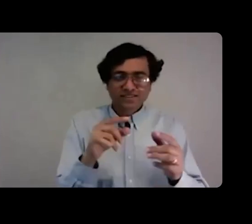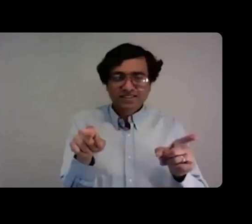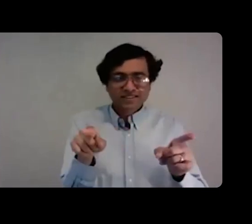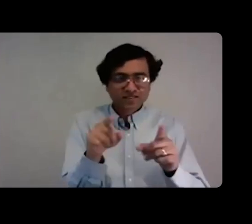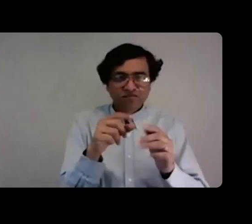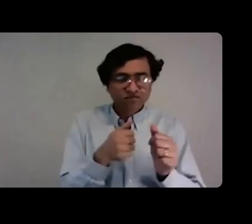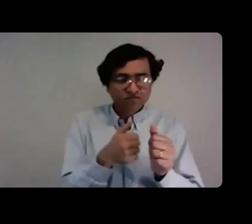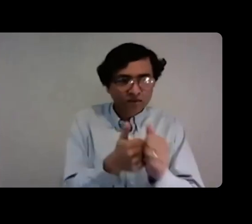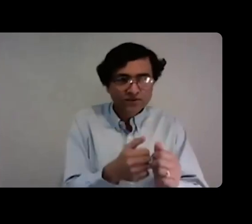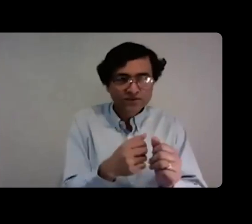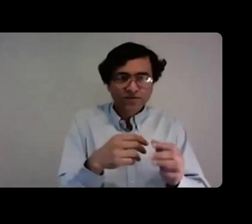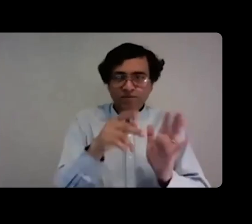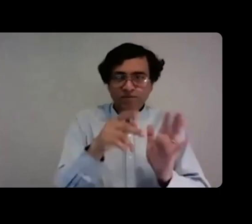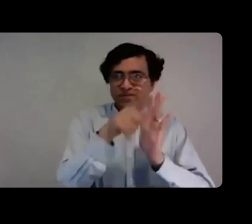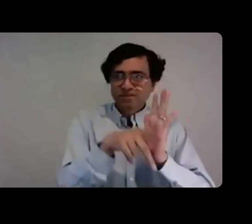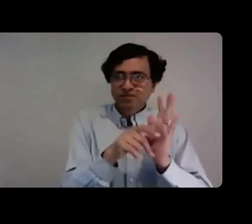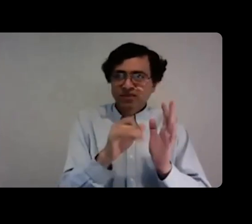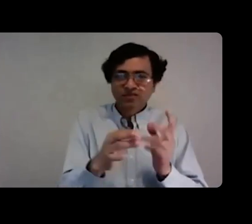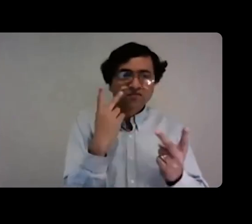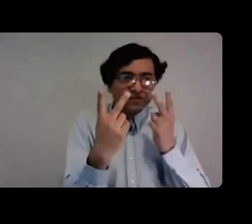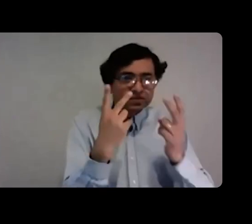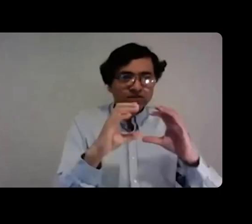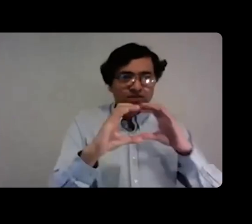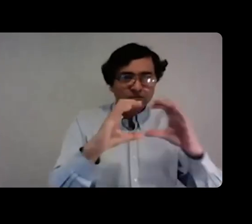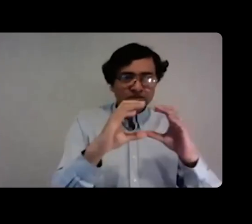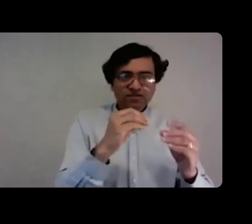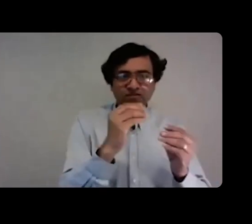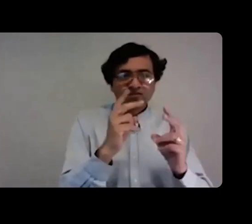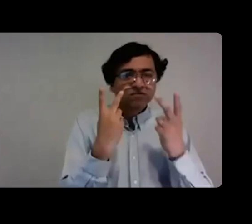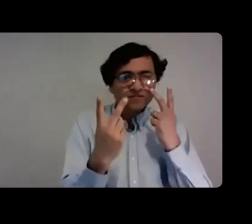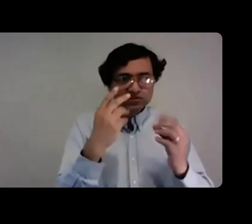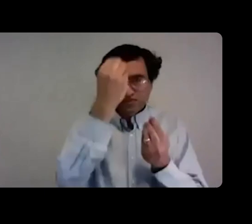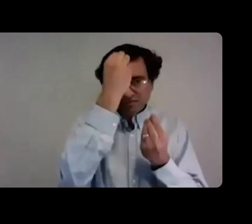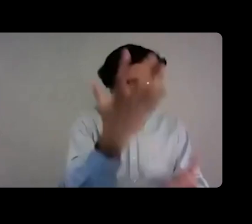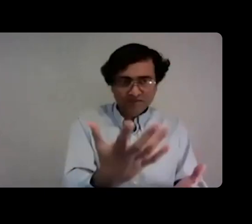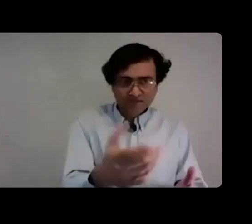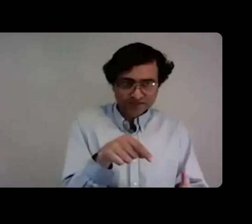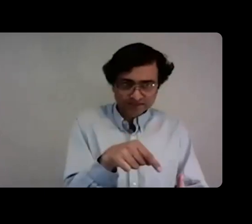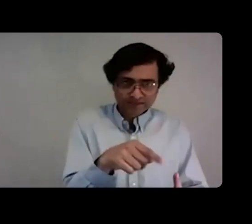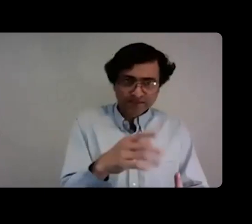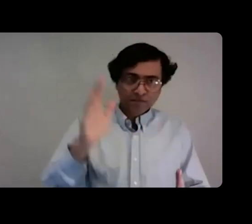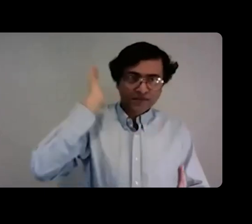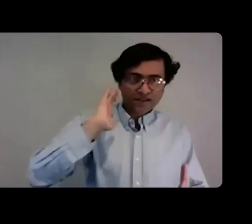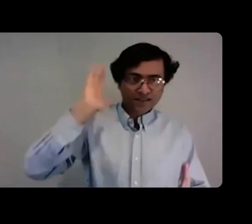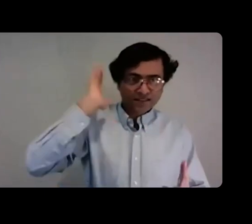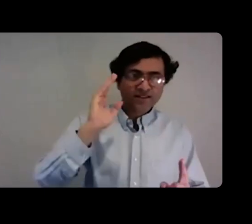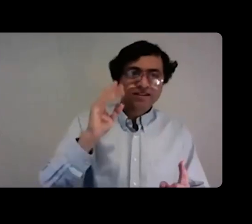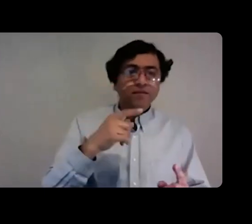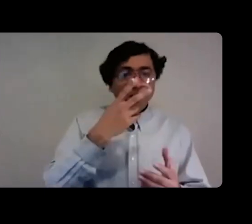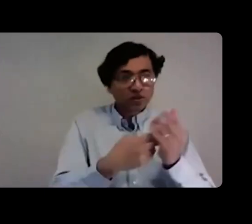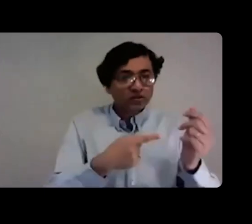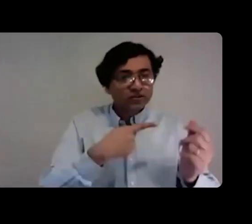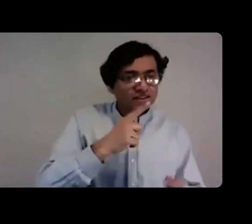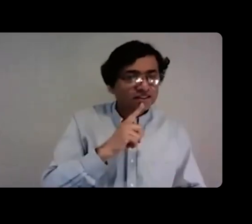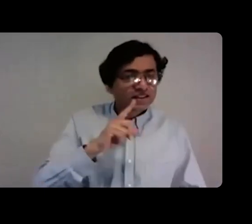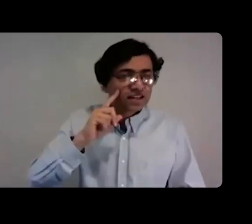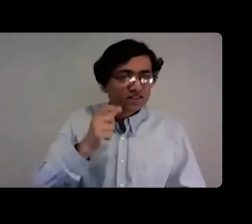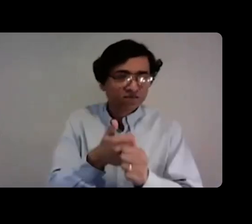Like I said back in the time of silent movies, visual communication was how the movies were presented.